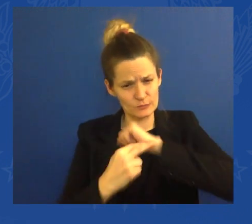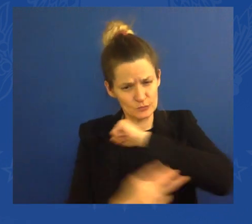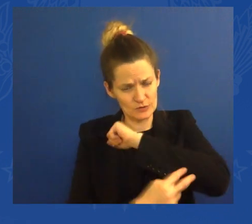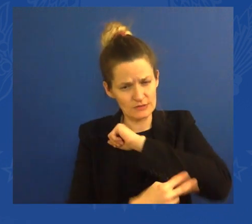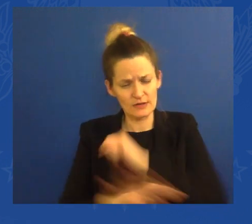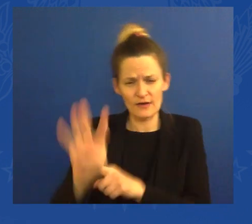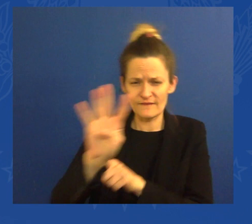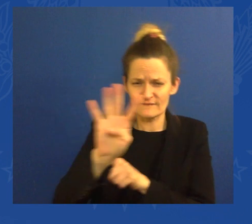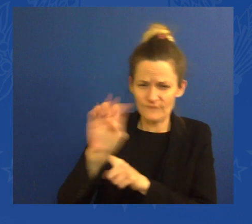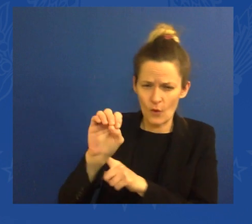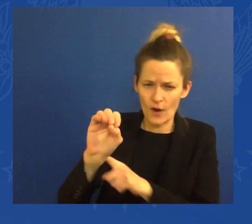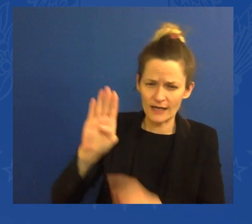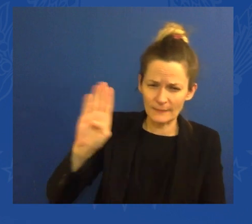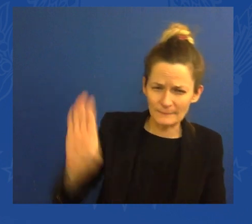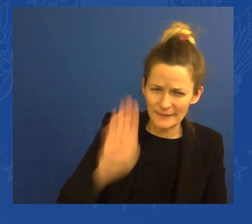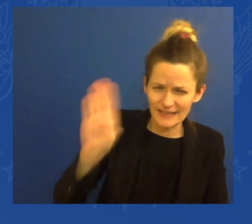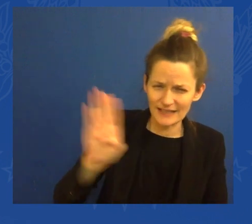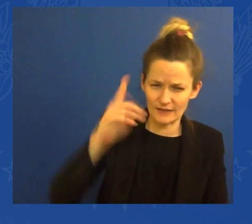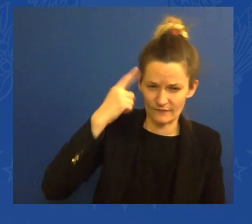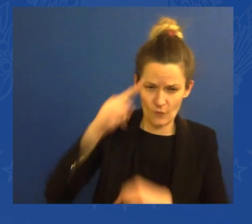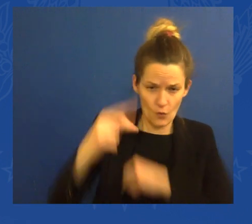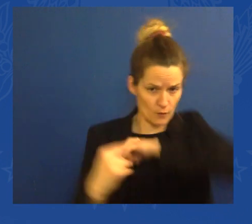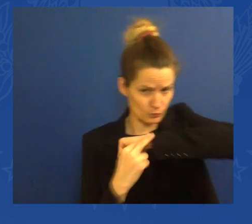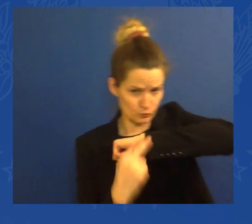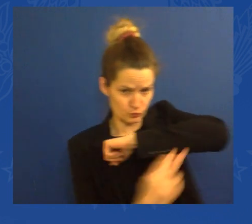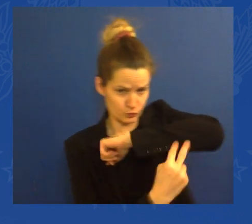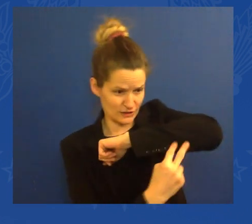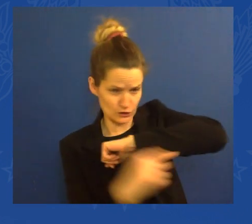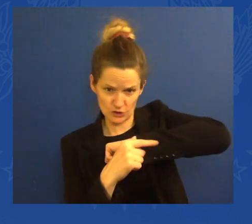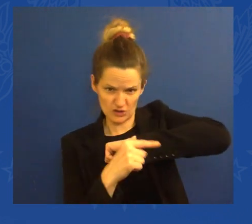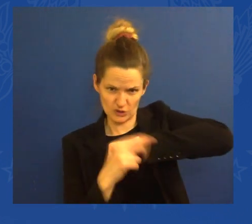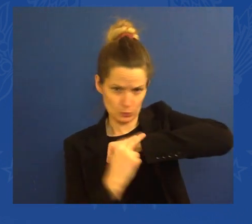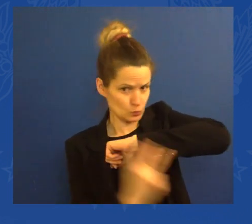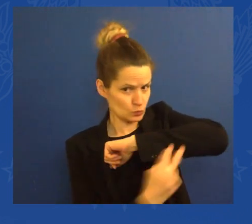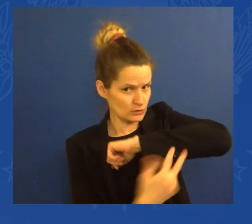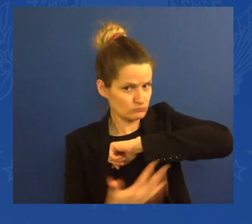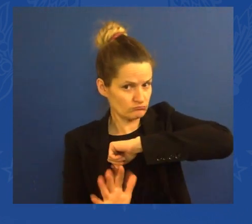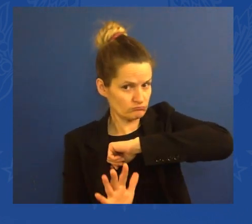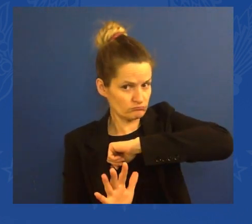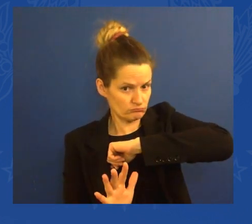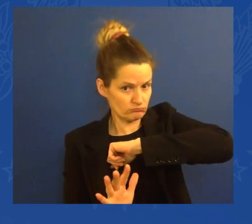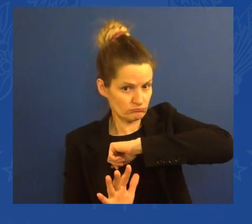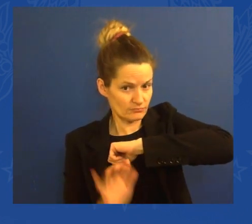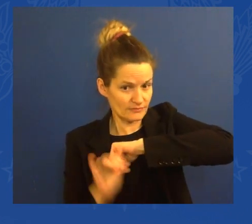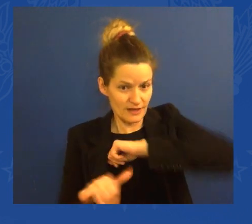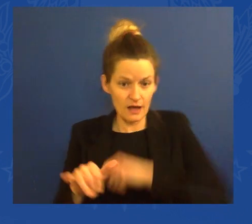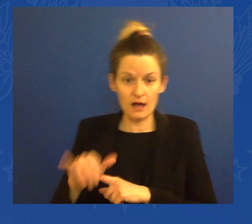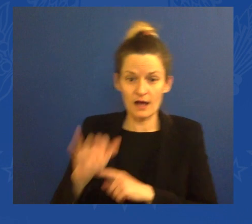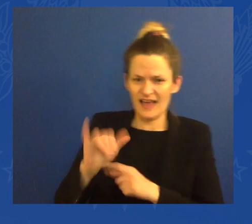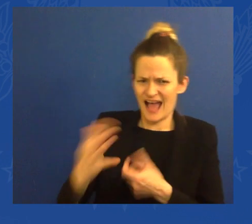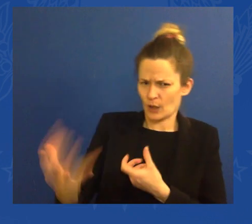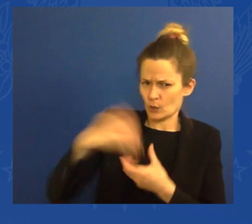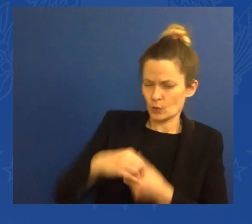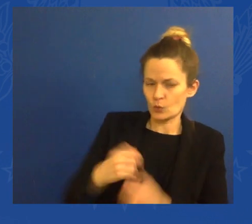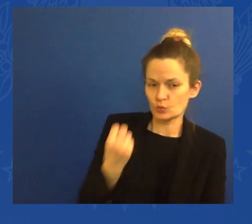$40 billion, including $12.5 billion to fix the most economically significant bridges